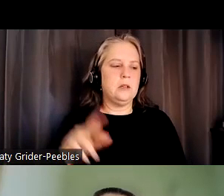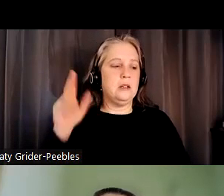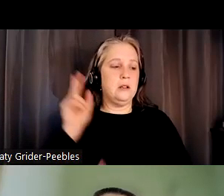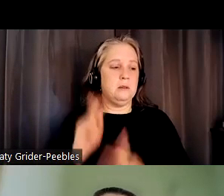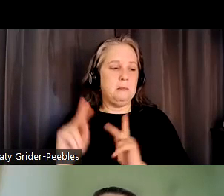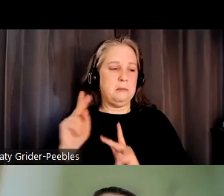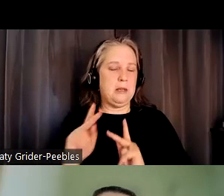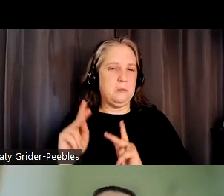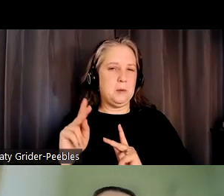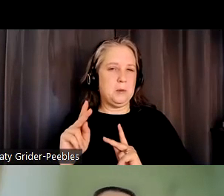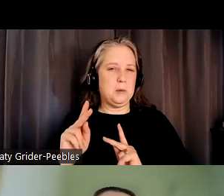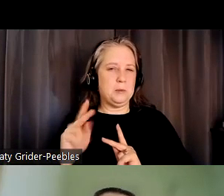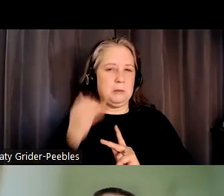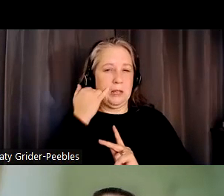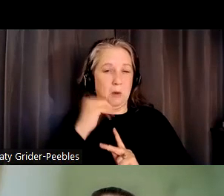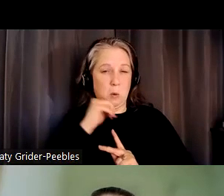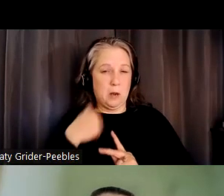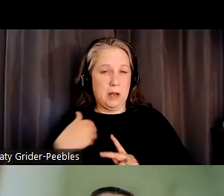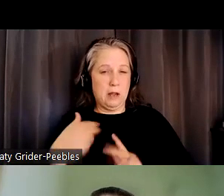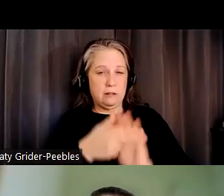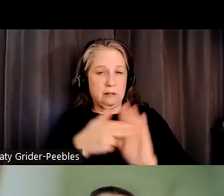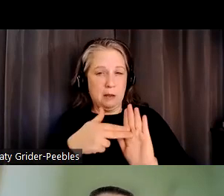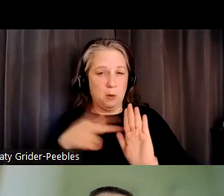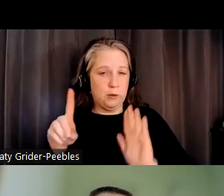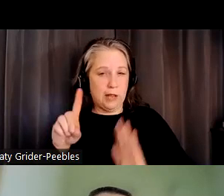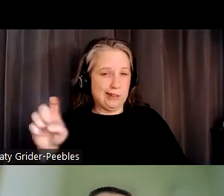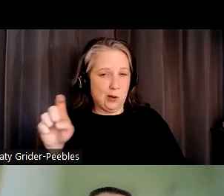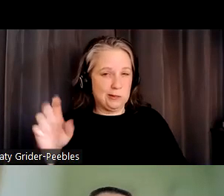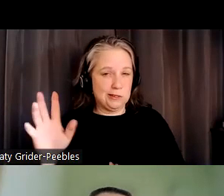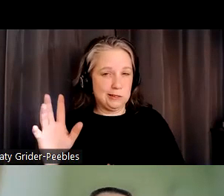label diagnosis, condition, can't be